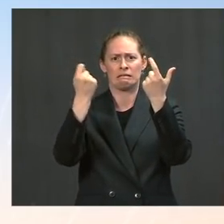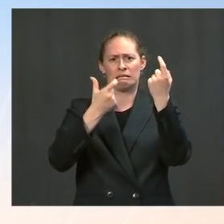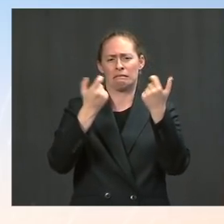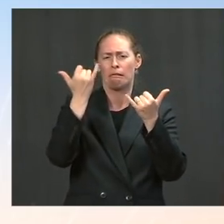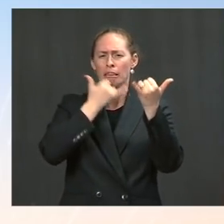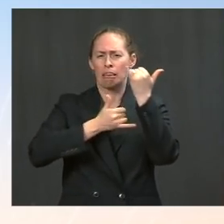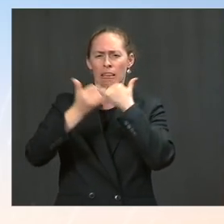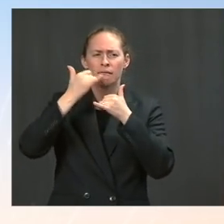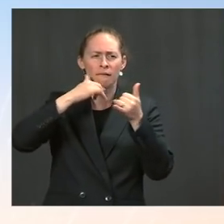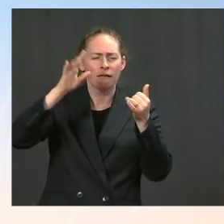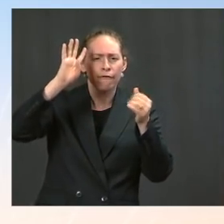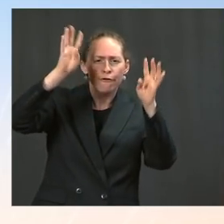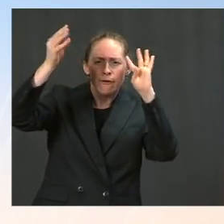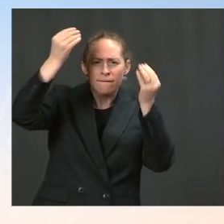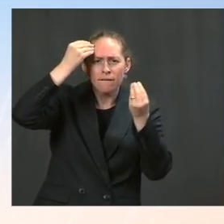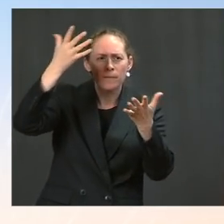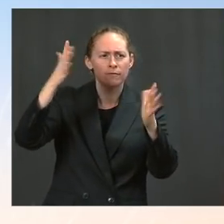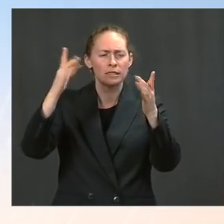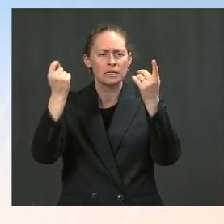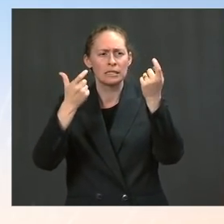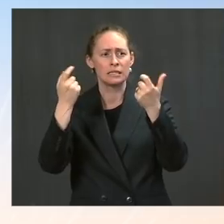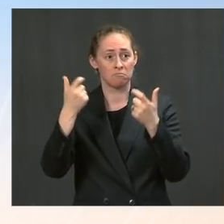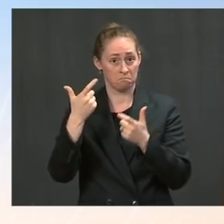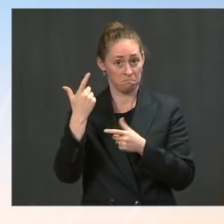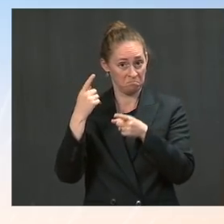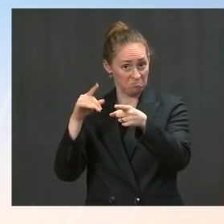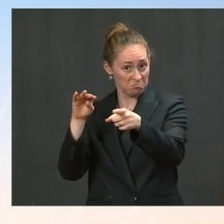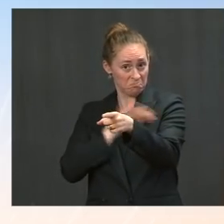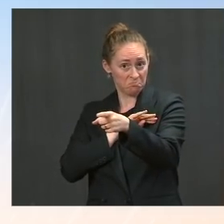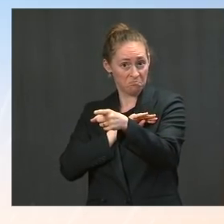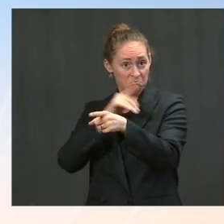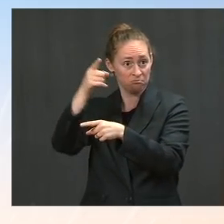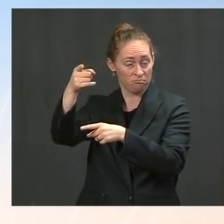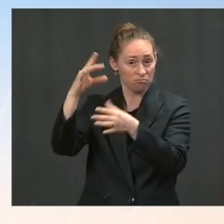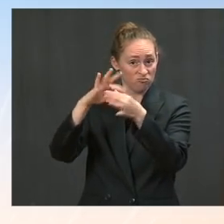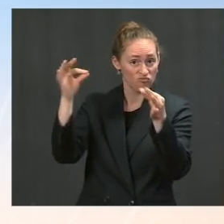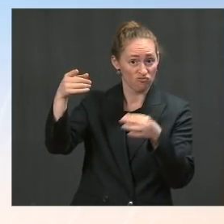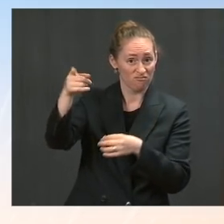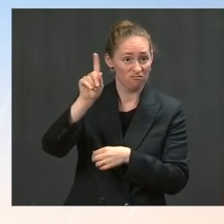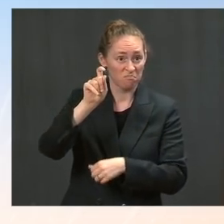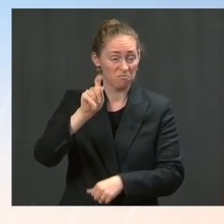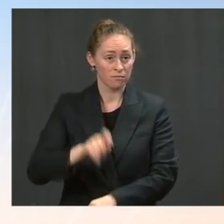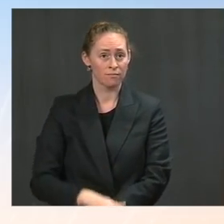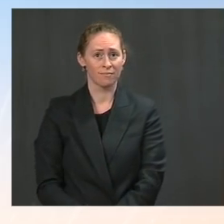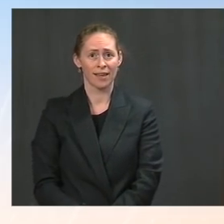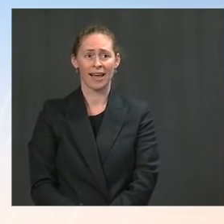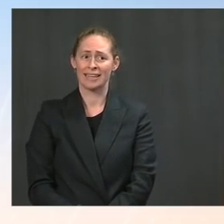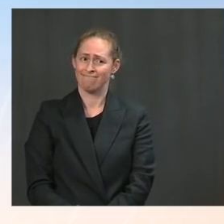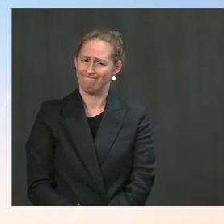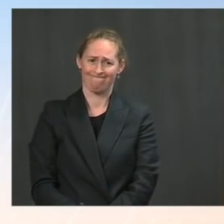So does the White House find that sufficient? Ms. Psaki: Clearly not, because we're talking about additional steps that should be taken.